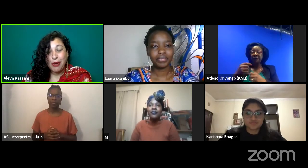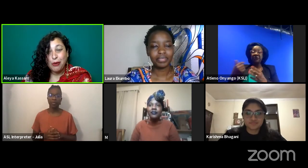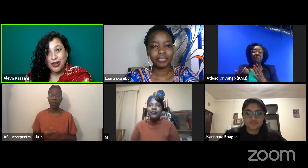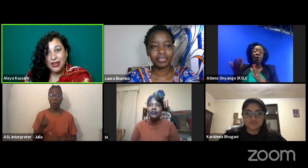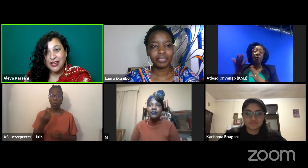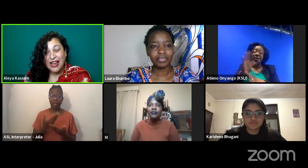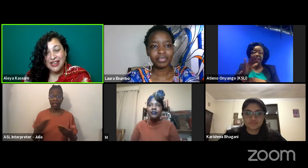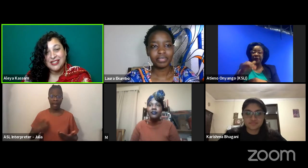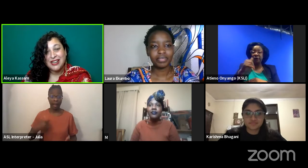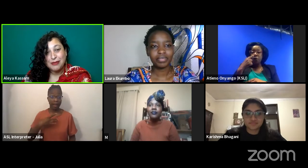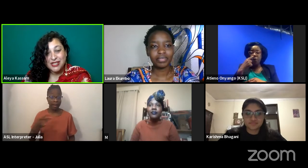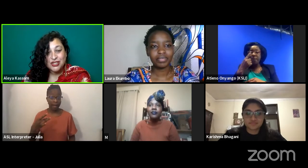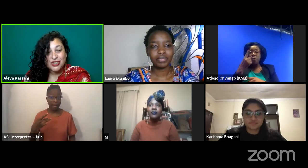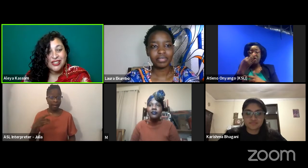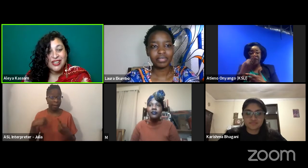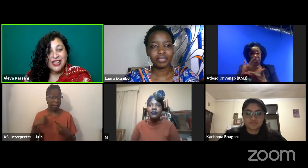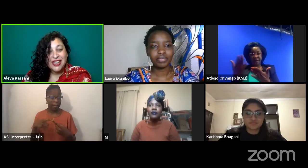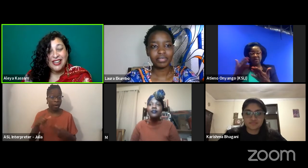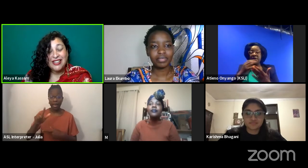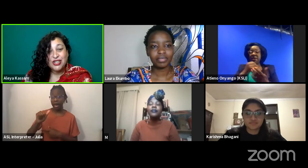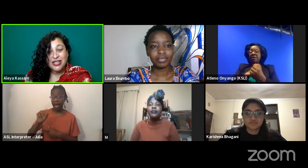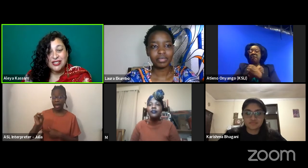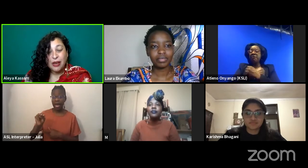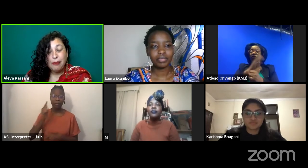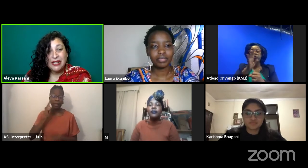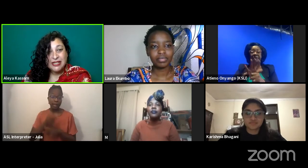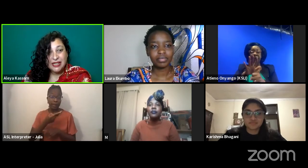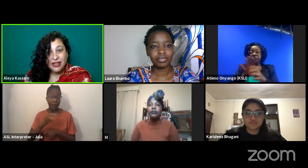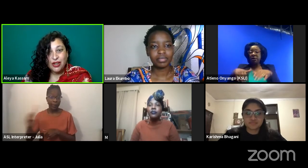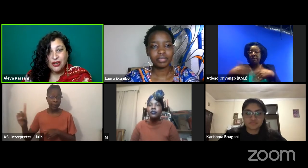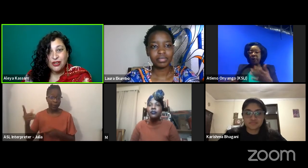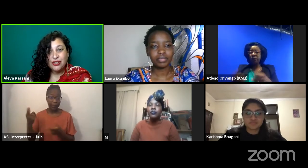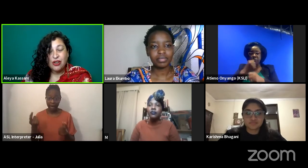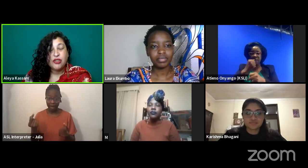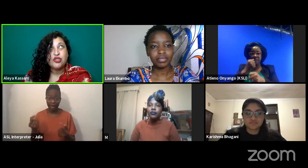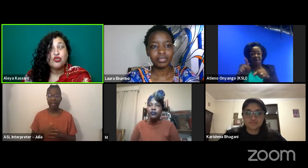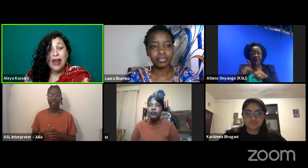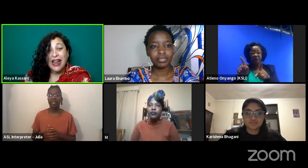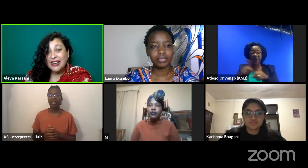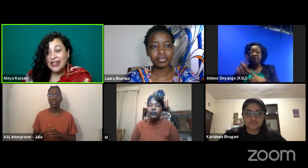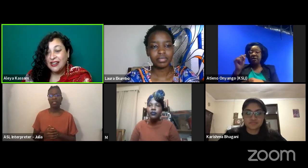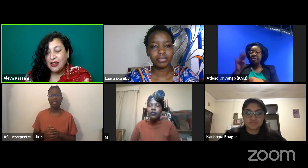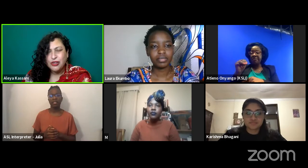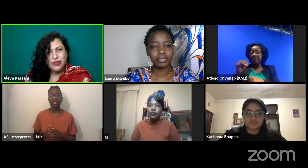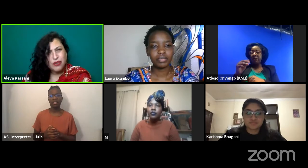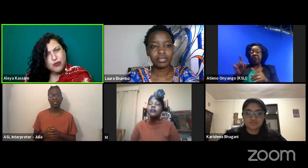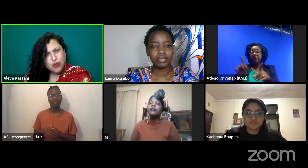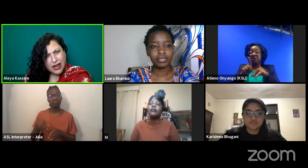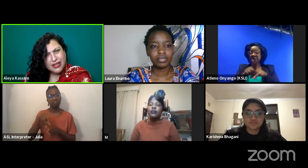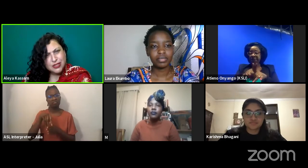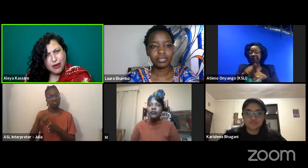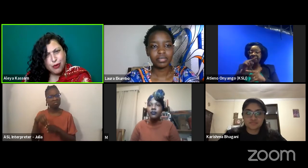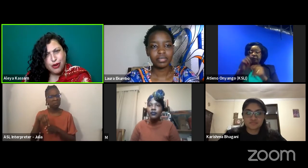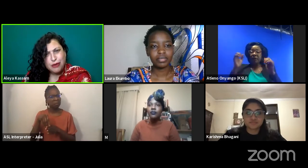about working as a LAM Sisterhood is this ability of the straddling, I don't even know if straddling is the right word,